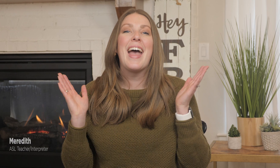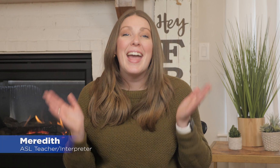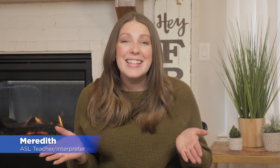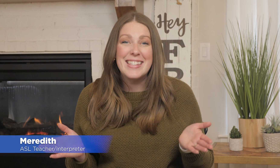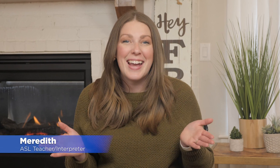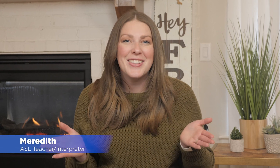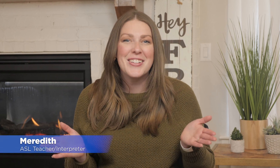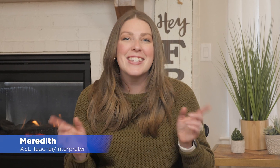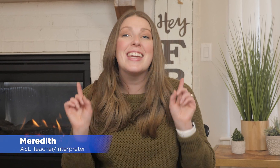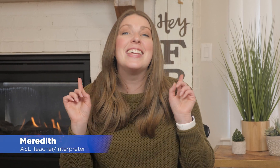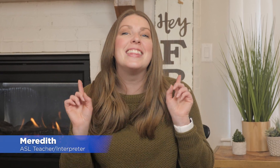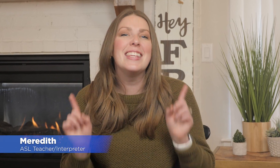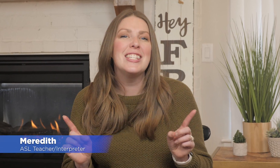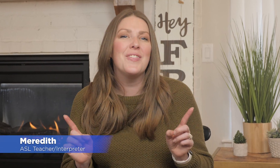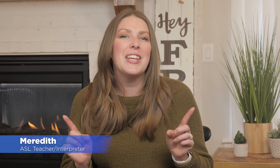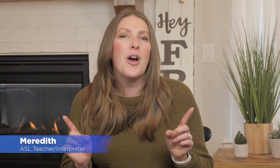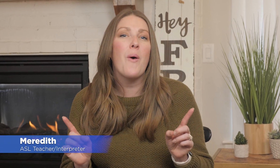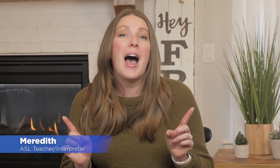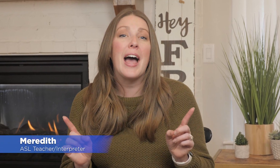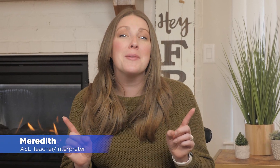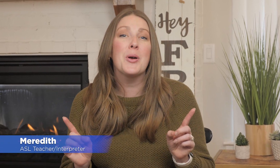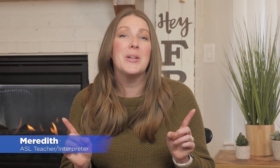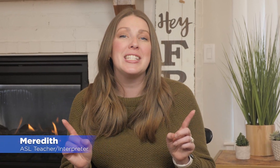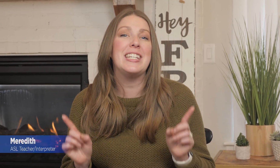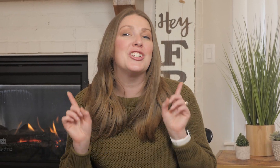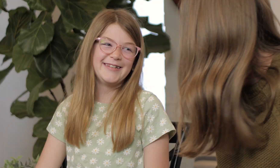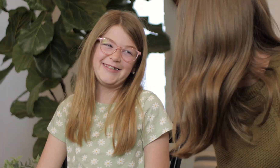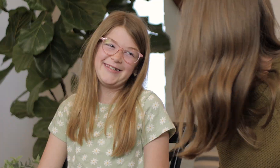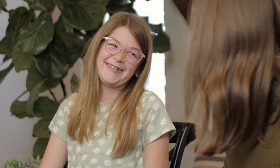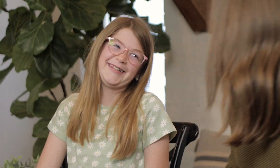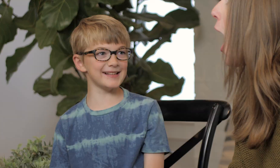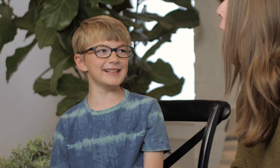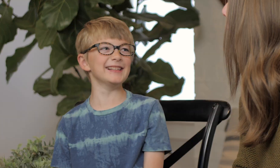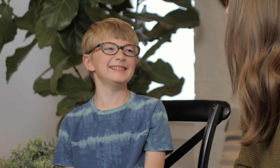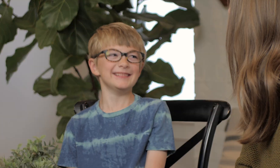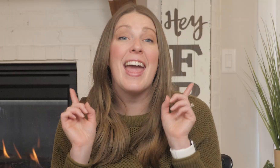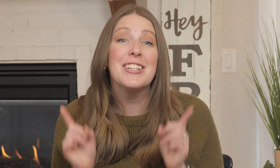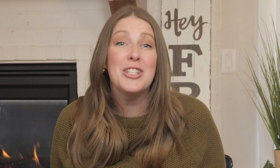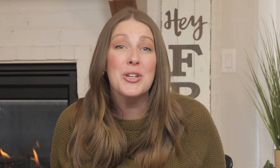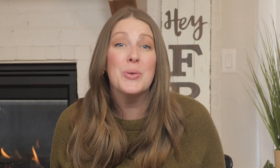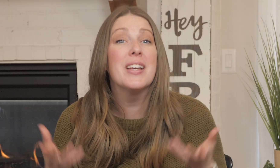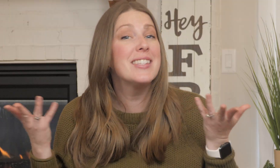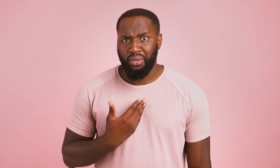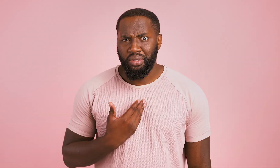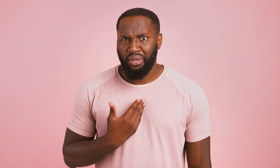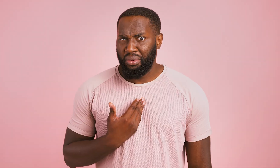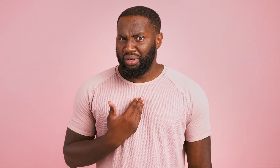Hey signers, in this video I am going to teach Kate and Lane and you signs for